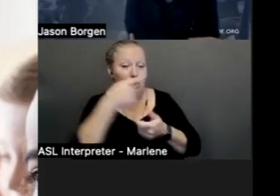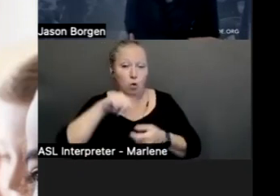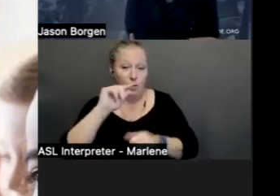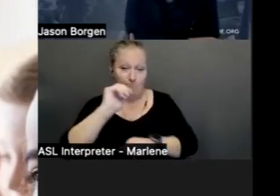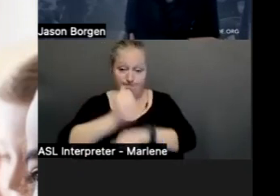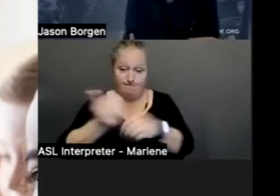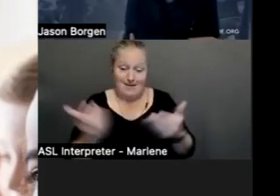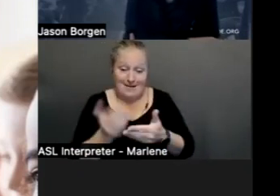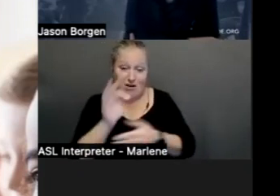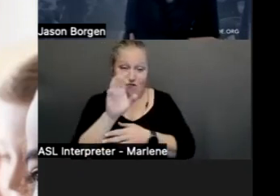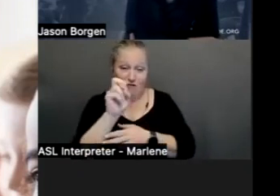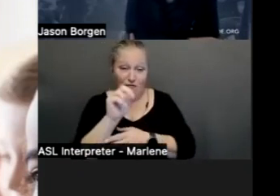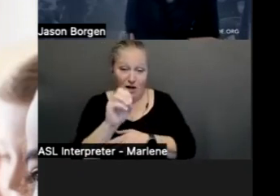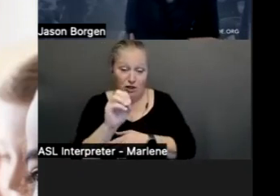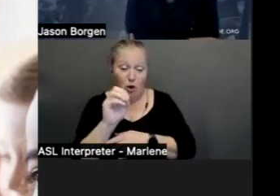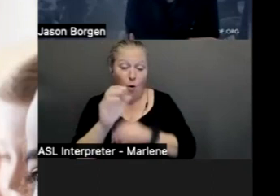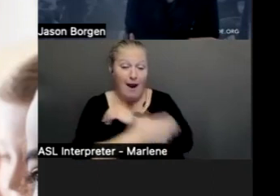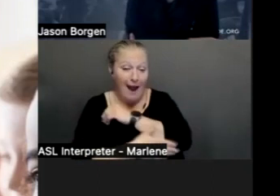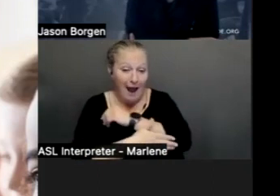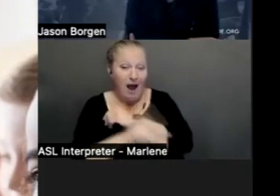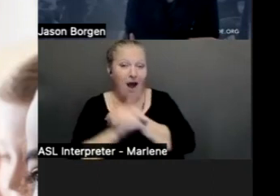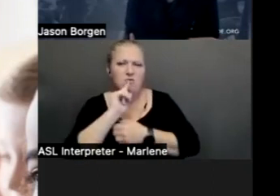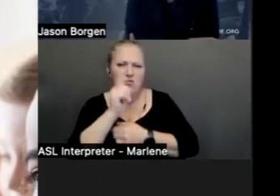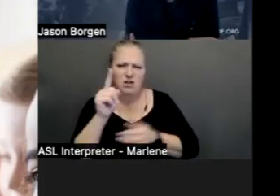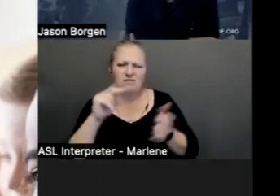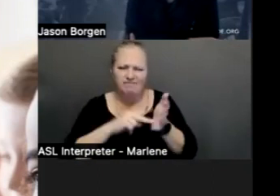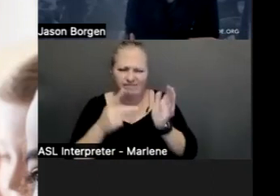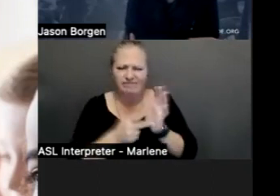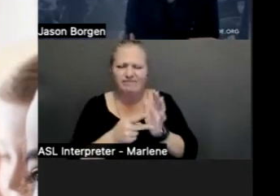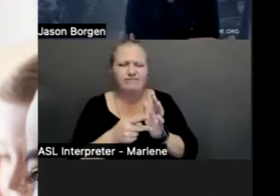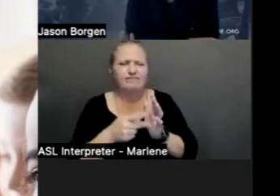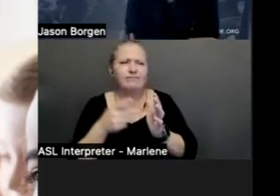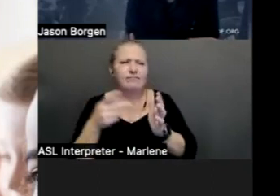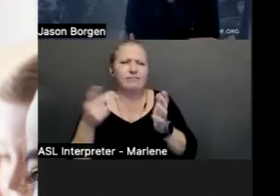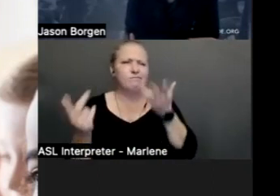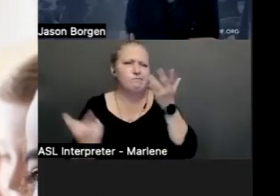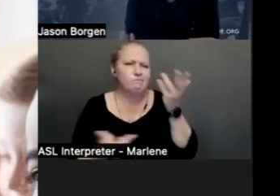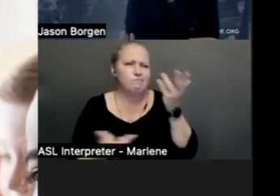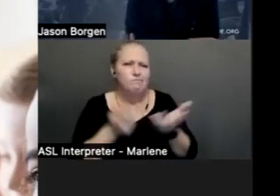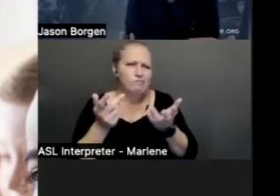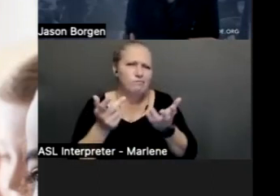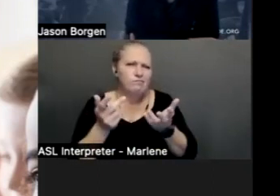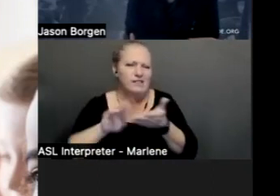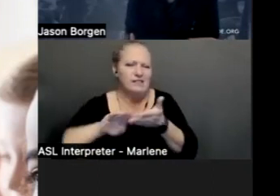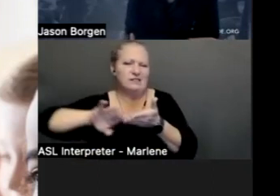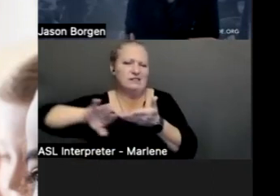here in the Fresno County has been extremely intentional to kind of negate that in the future